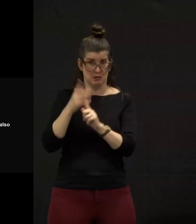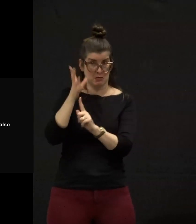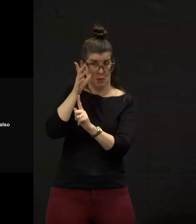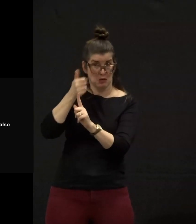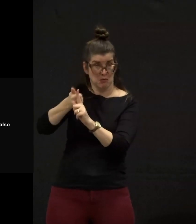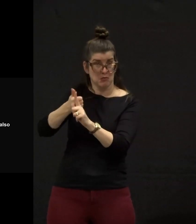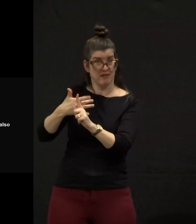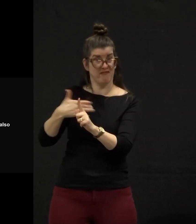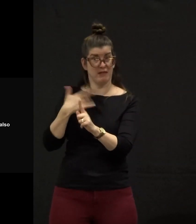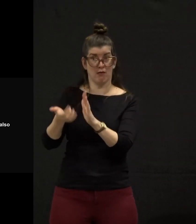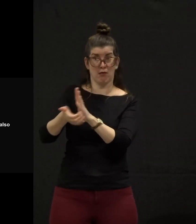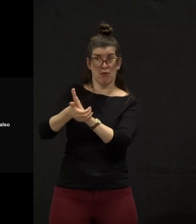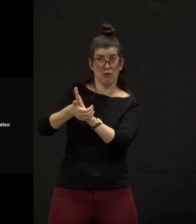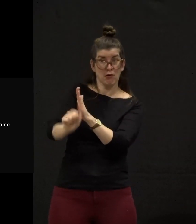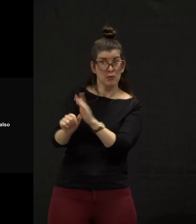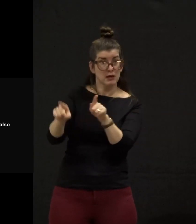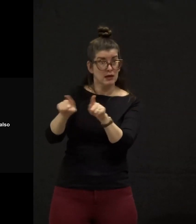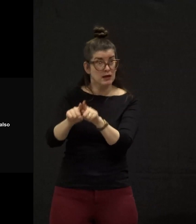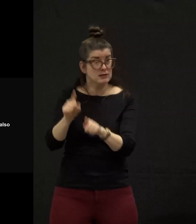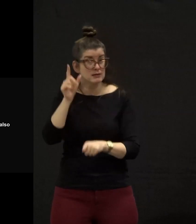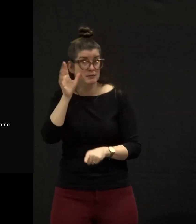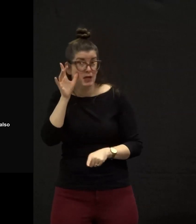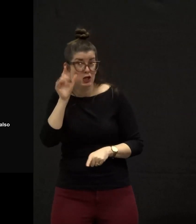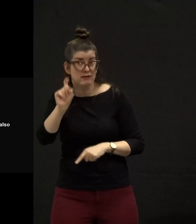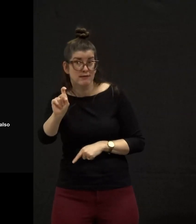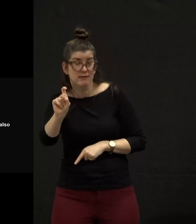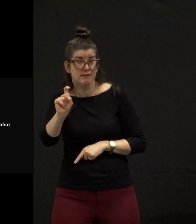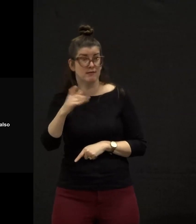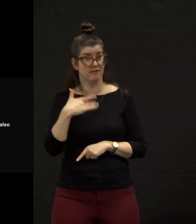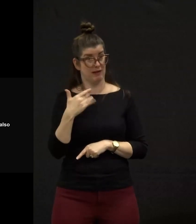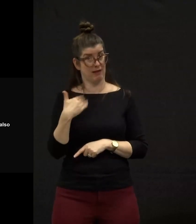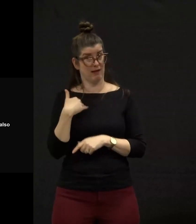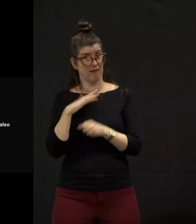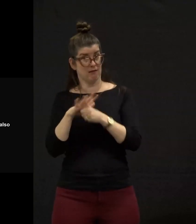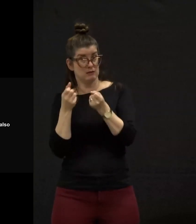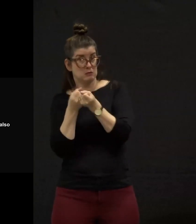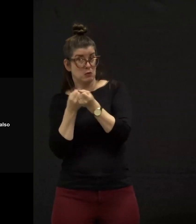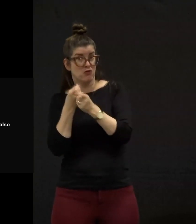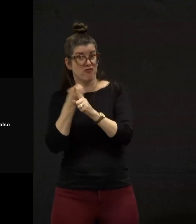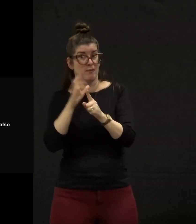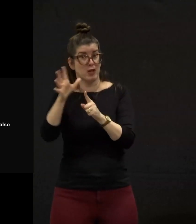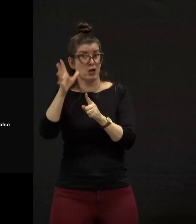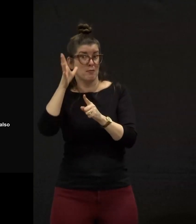competent as a parent, if they feel they have support from their parenting partner,